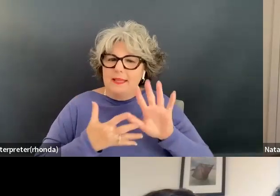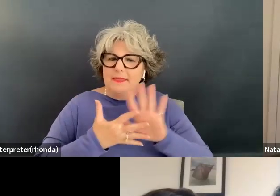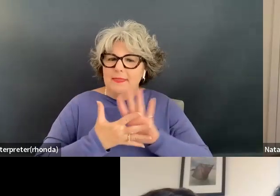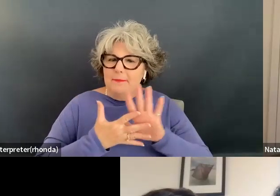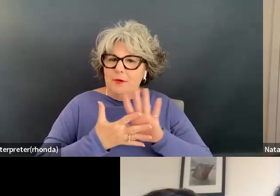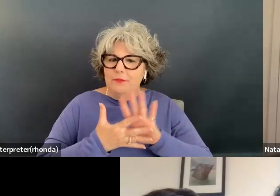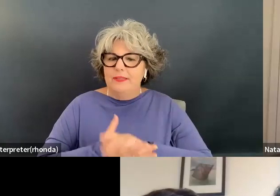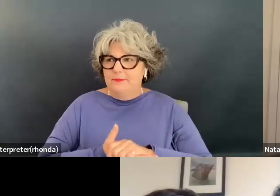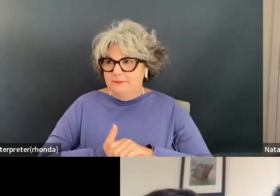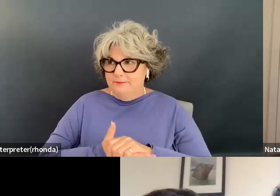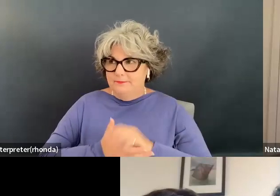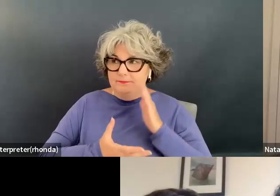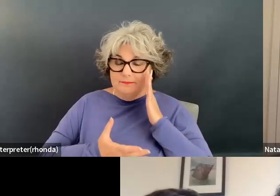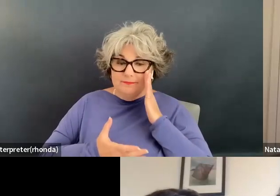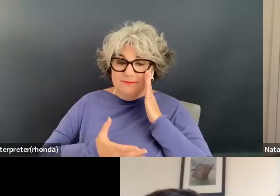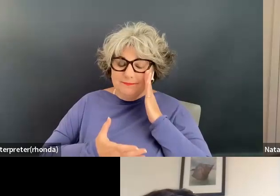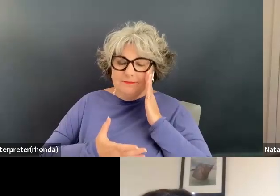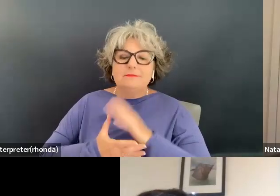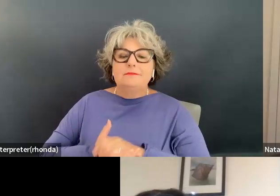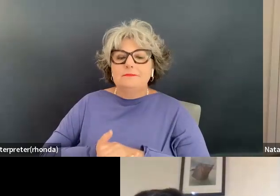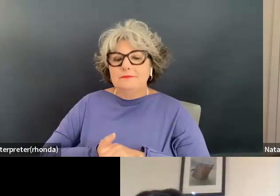to include in the film. Yeah.